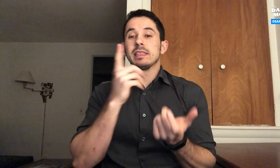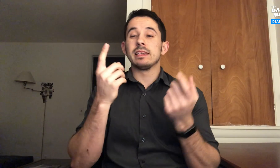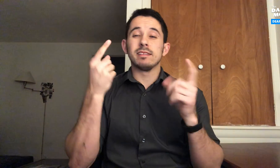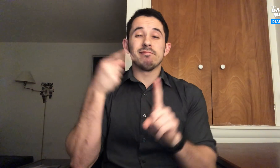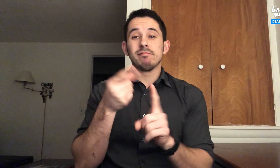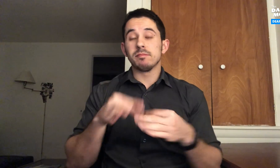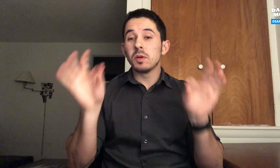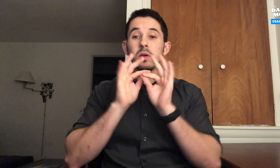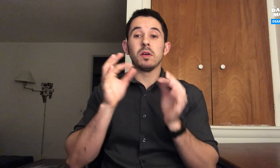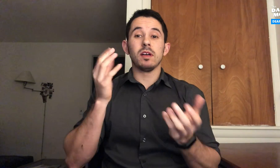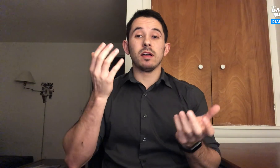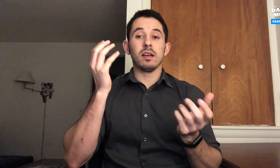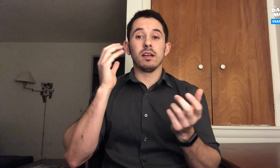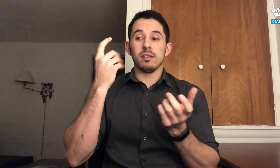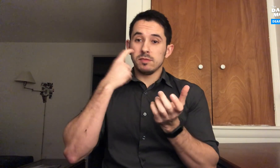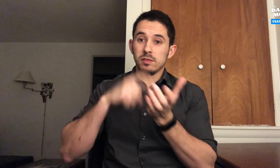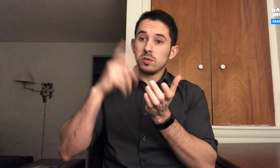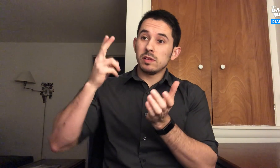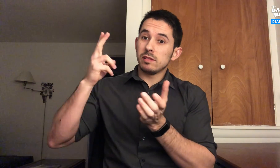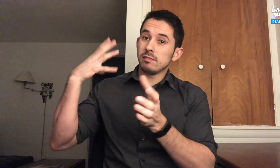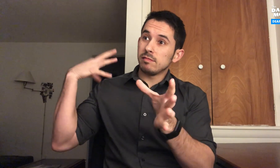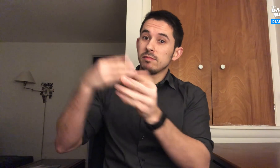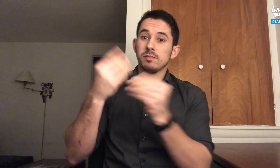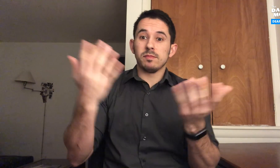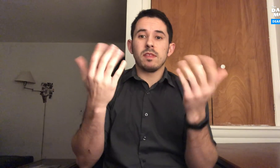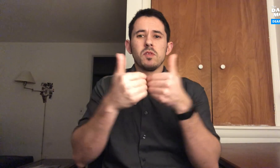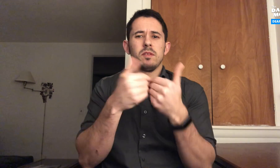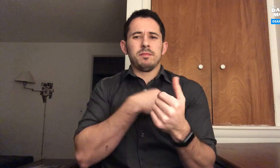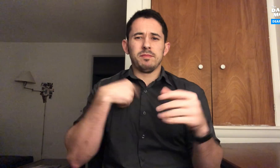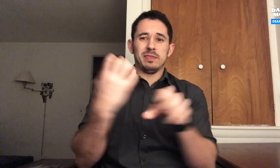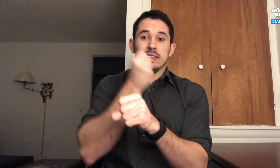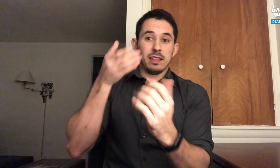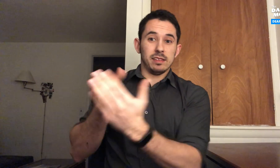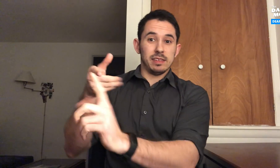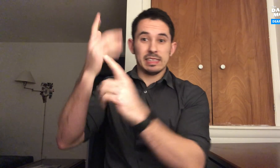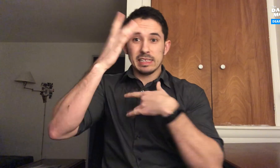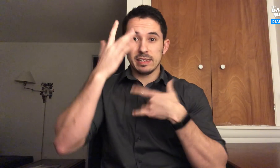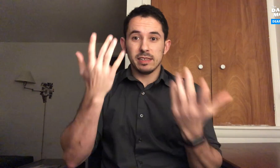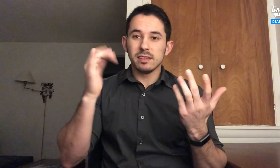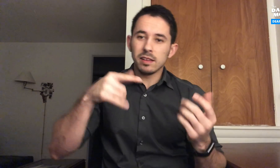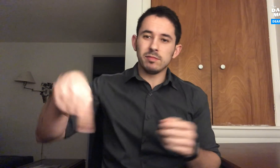The main important thing we can take from our history is how we won against those diseases.